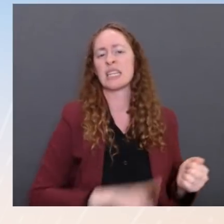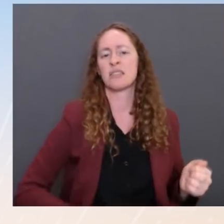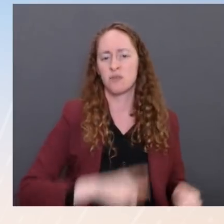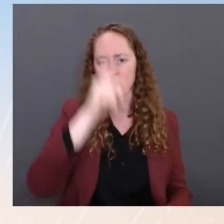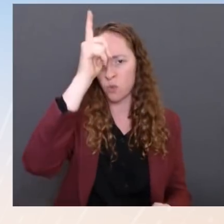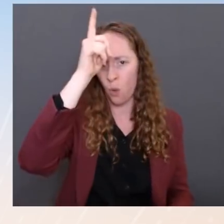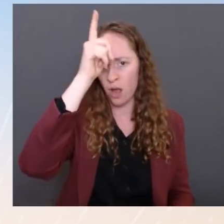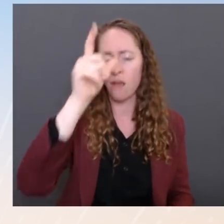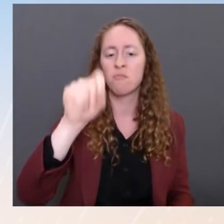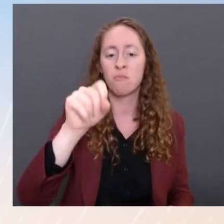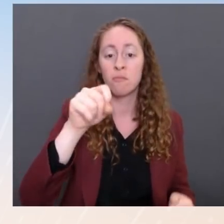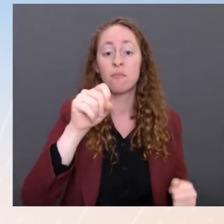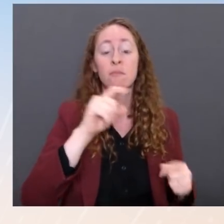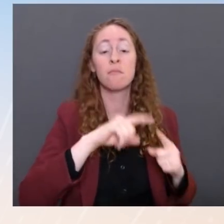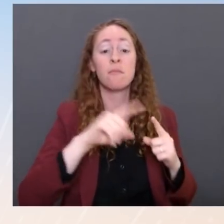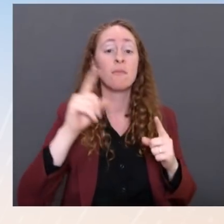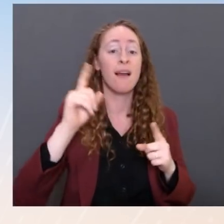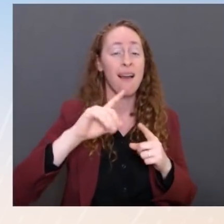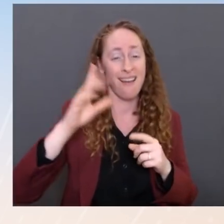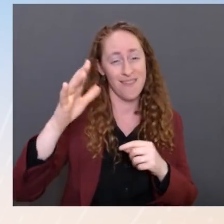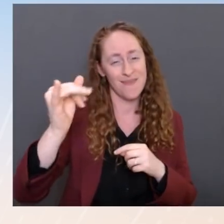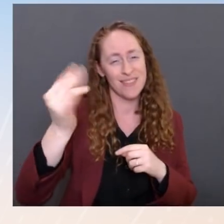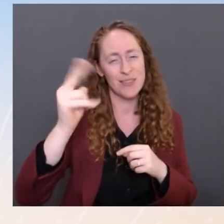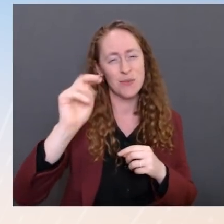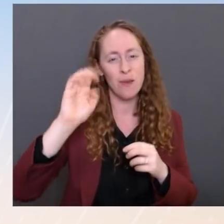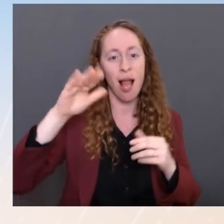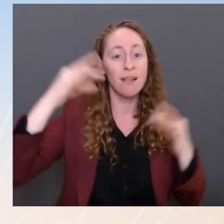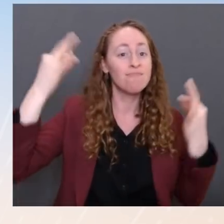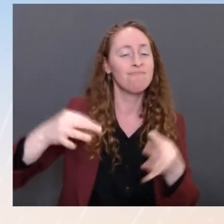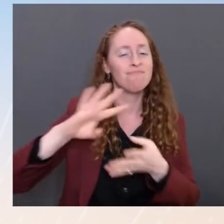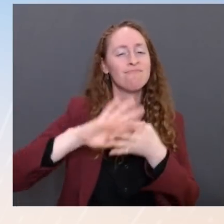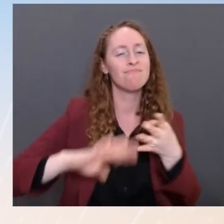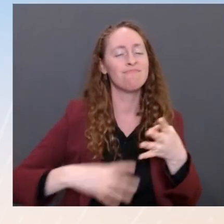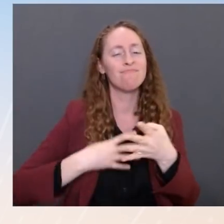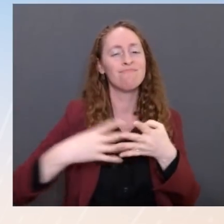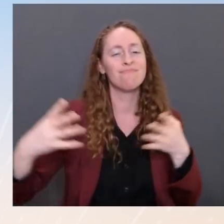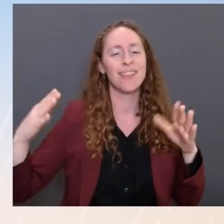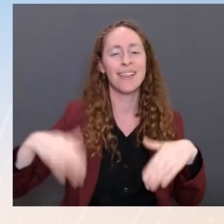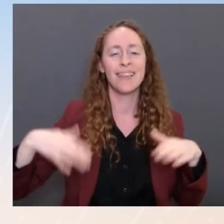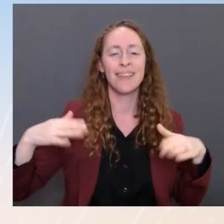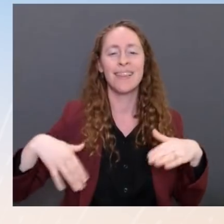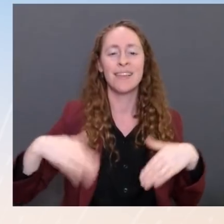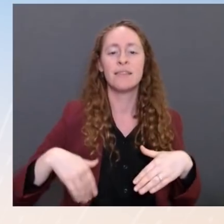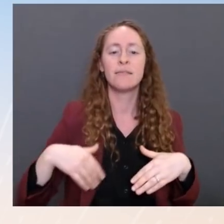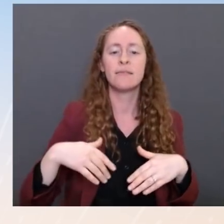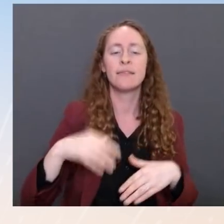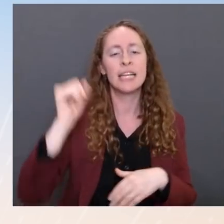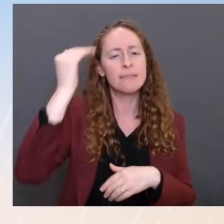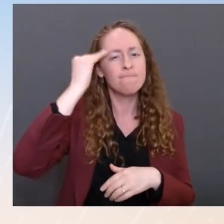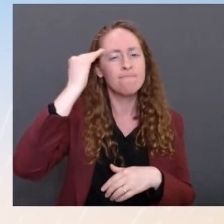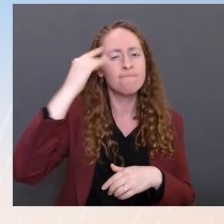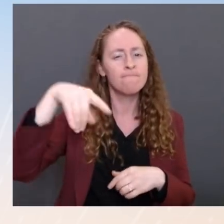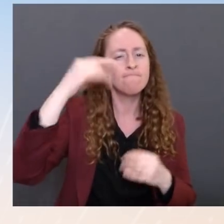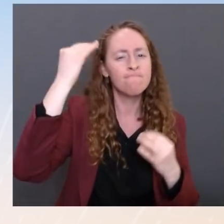There have been good questions about whether or not he will go to Israel, given he has committed to Prime Minister -- or, accepted the invitation of Prime Minister Bennett.